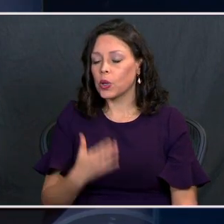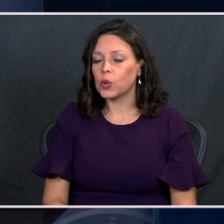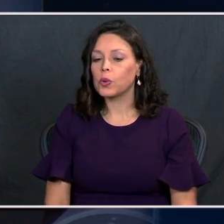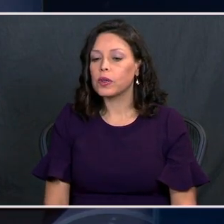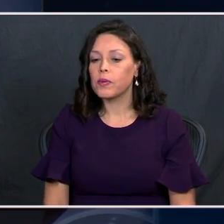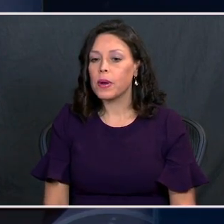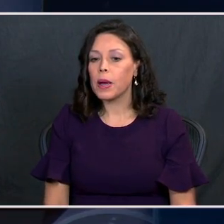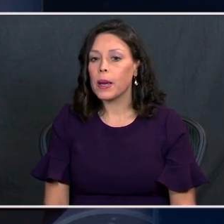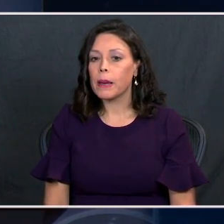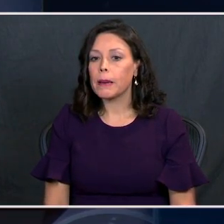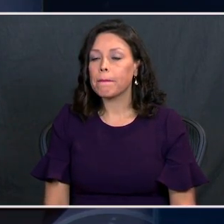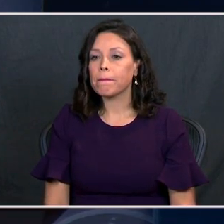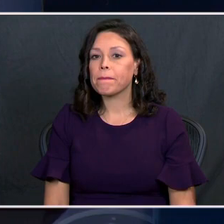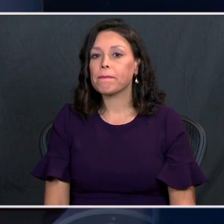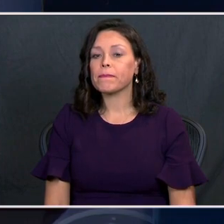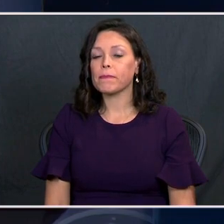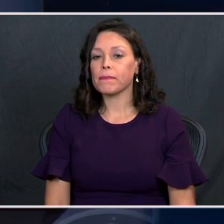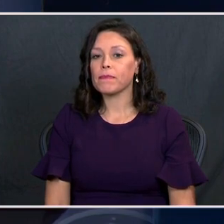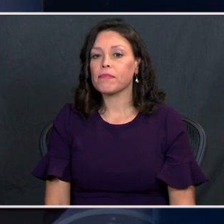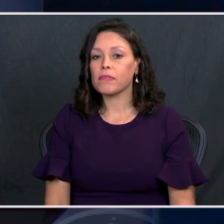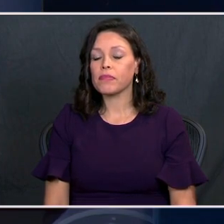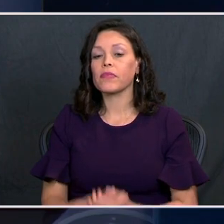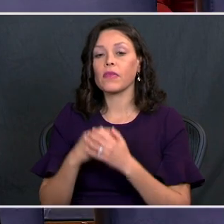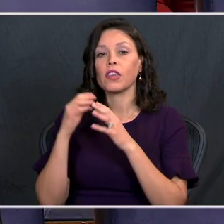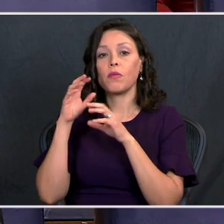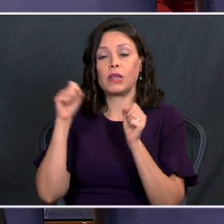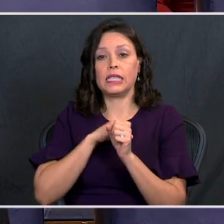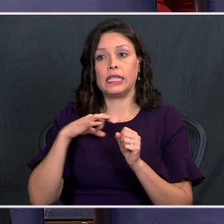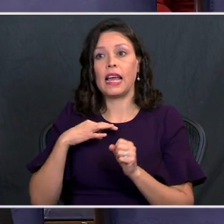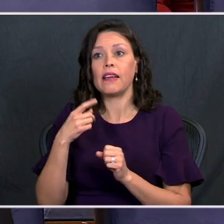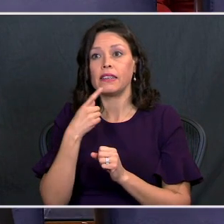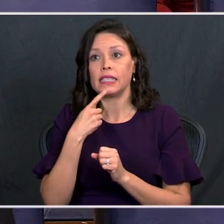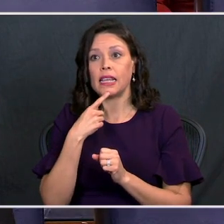The administration said that the "Remain in Mexico" policy